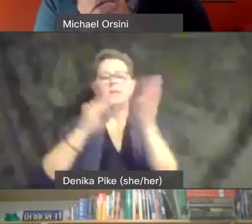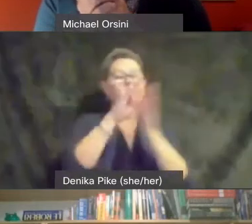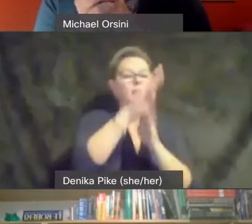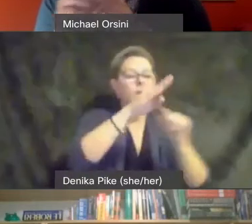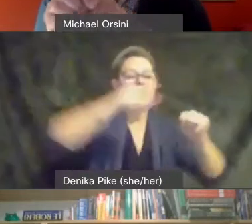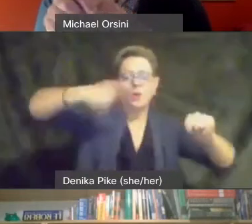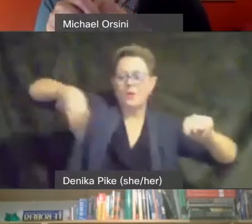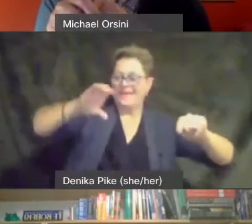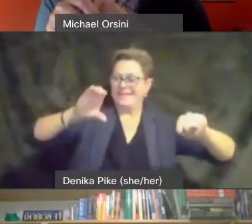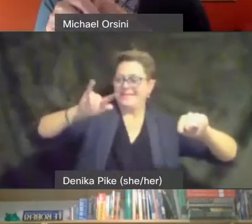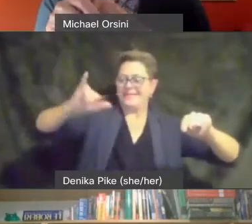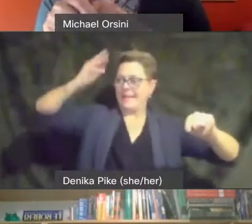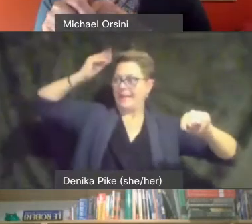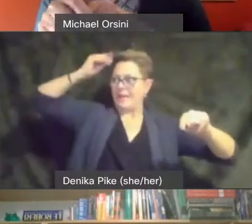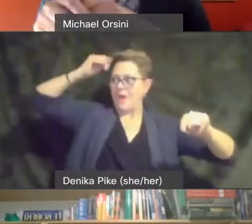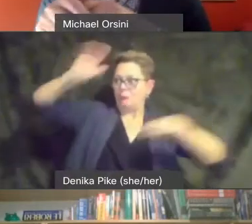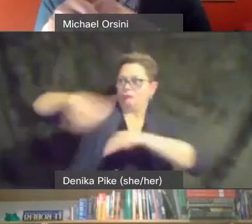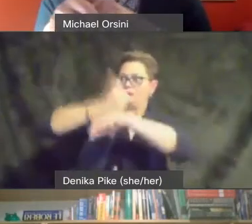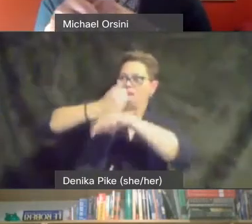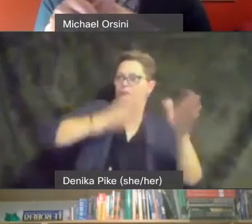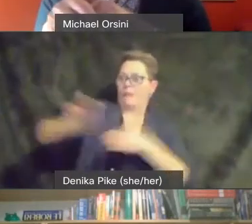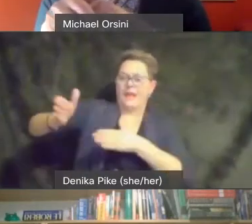How do we reframe ideas around community connection when.